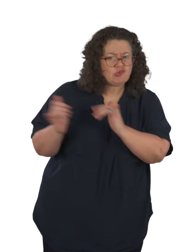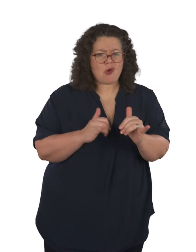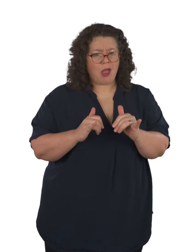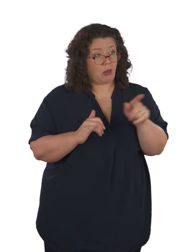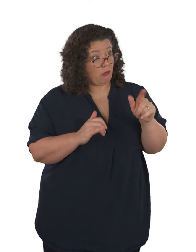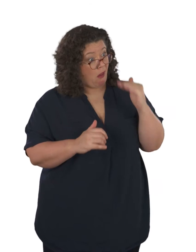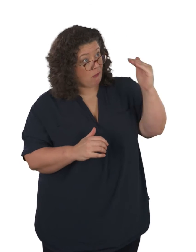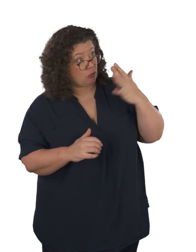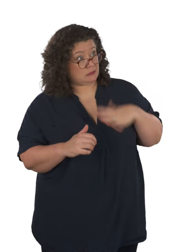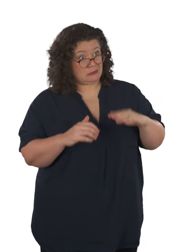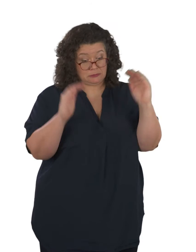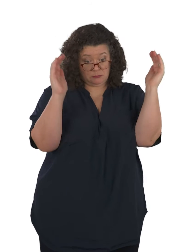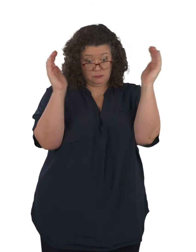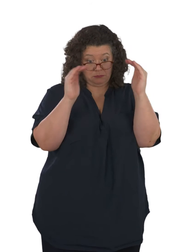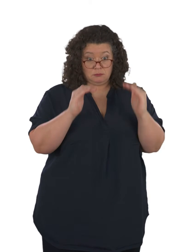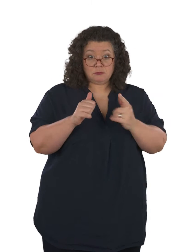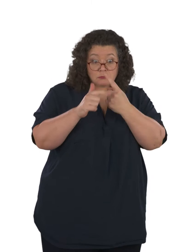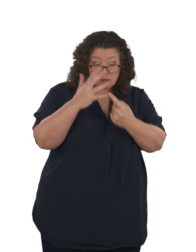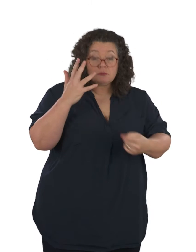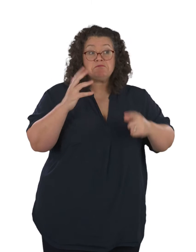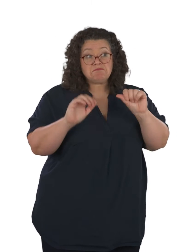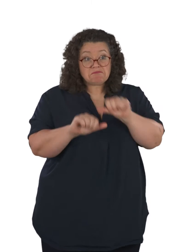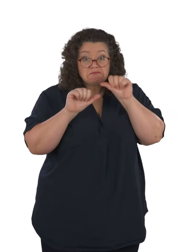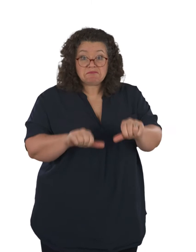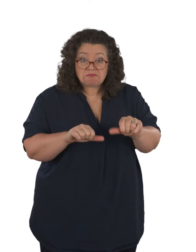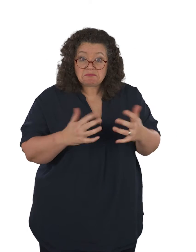Then, the council can check if all the adult's needs are met.